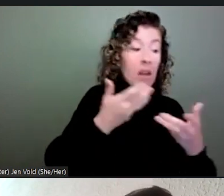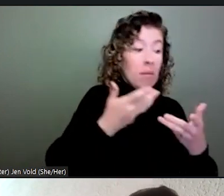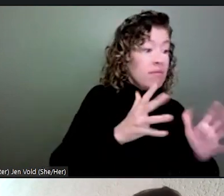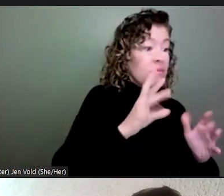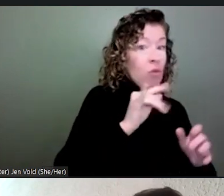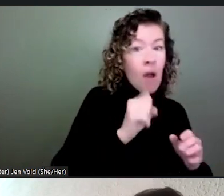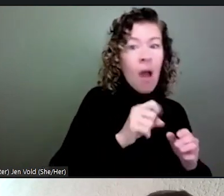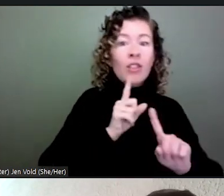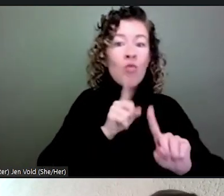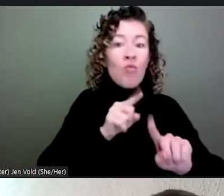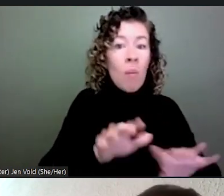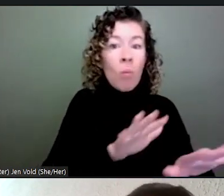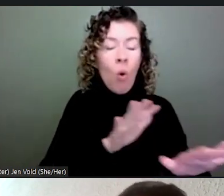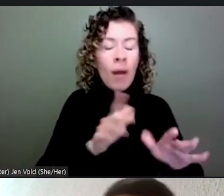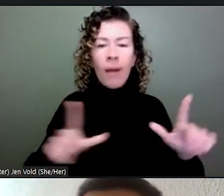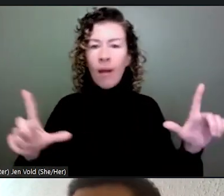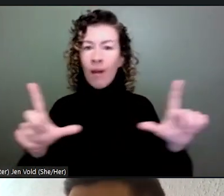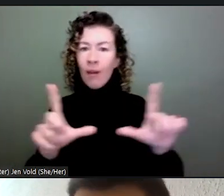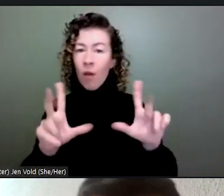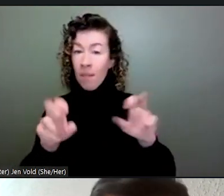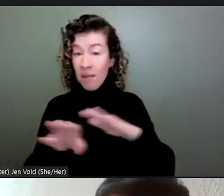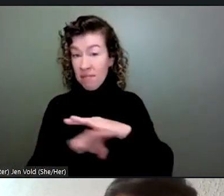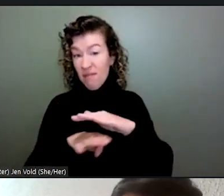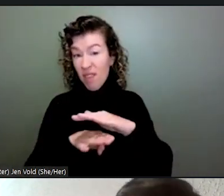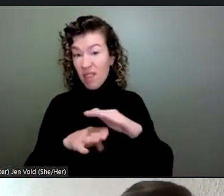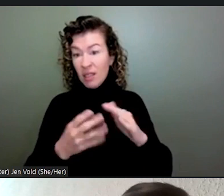kind of similarities, you know, basically effectively that both included large,